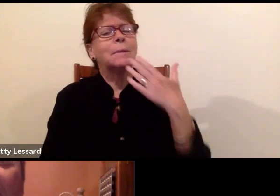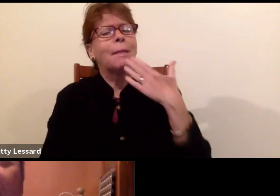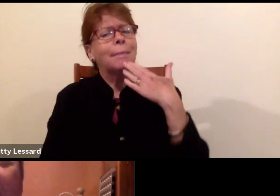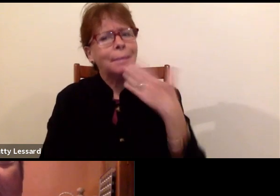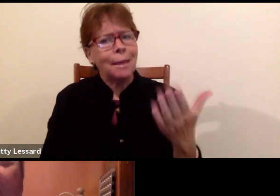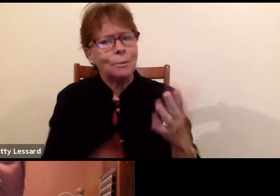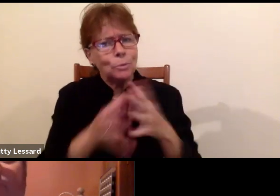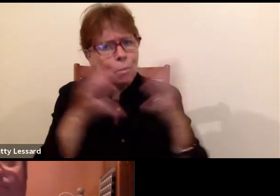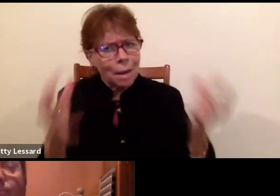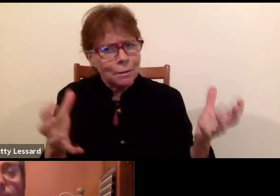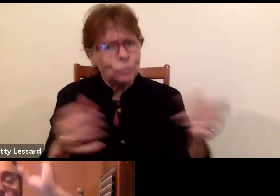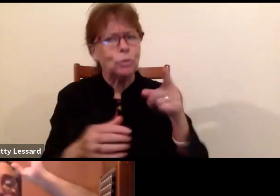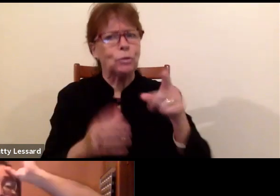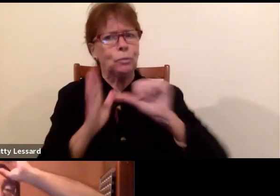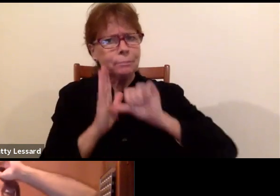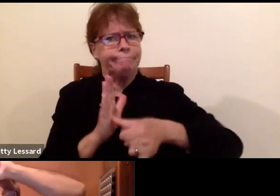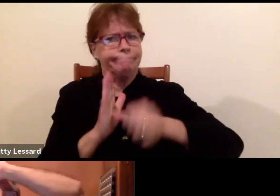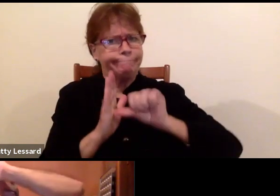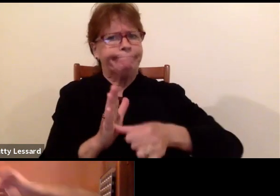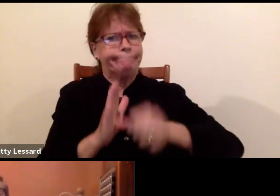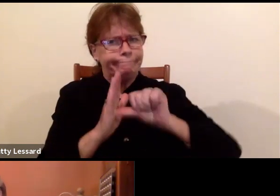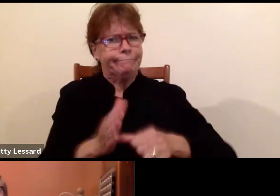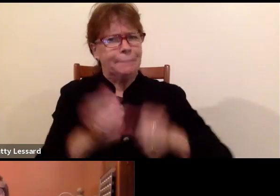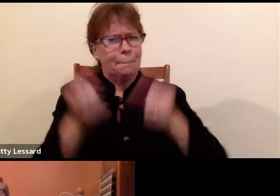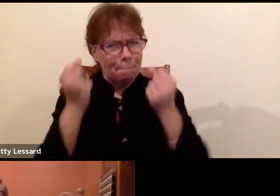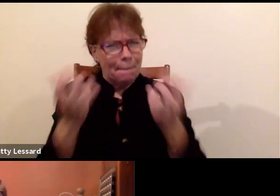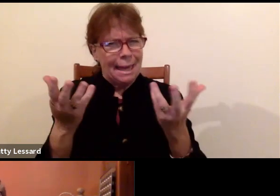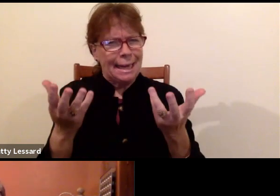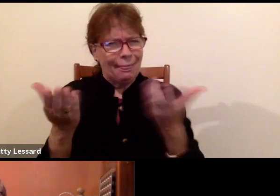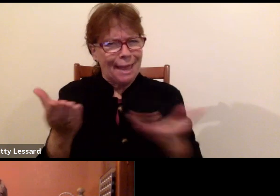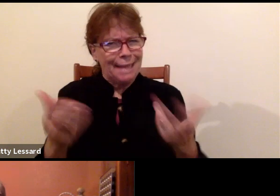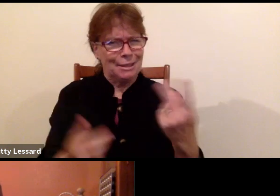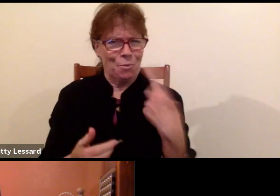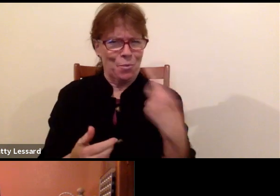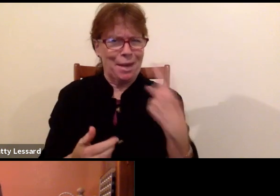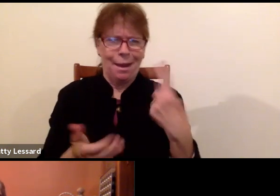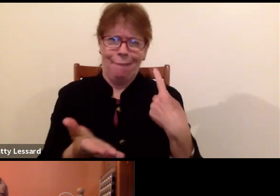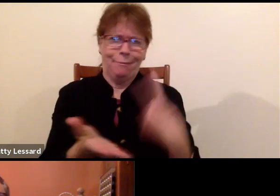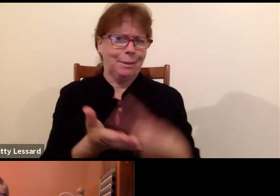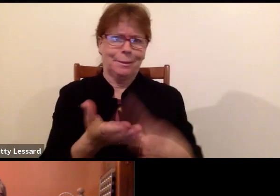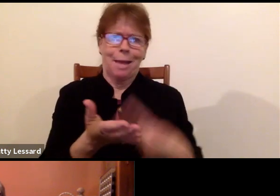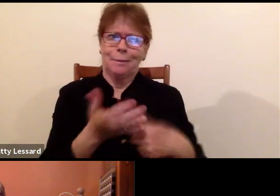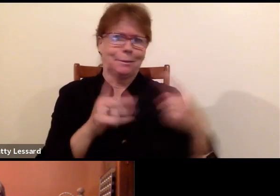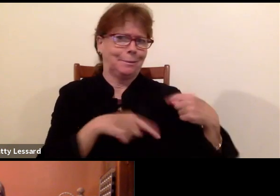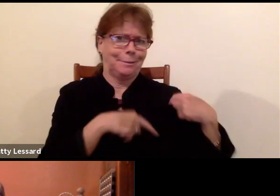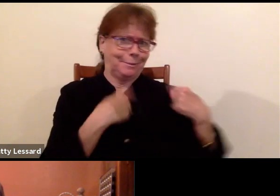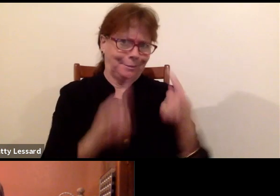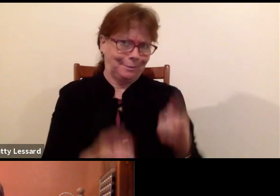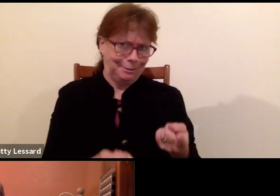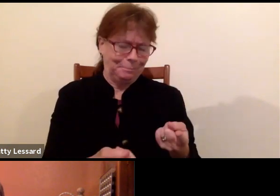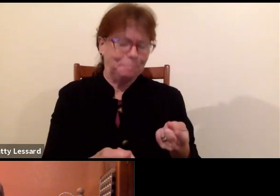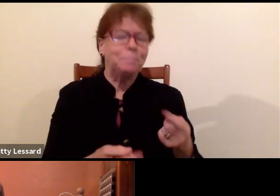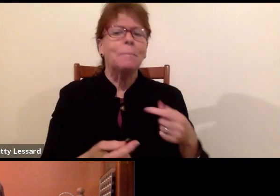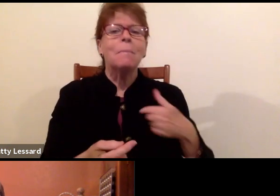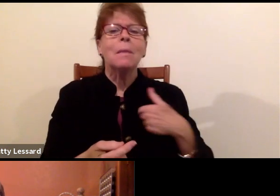Don, I wanted to -- oh, I want to see Patty here. Oh, here we go. Okay. So, don, I want to thank you very much.